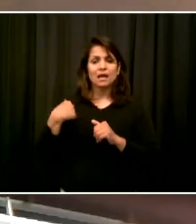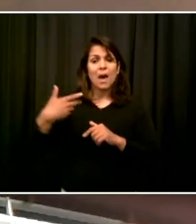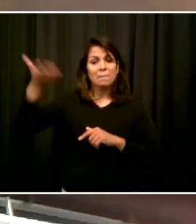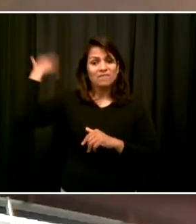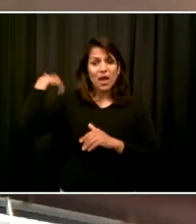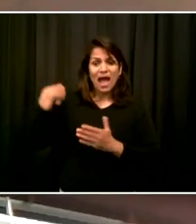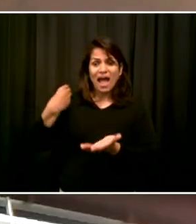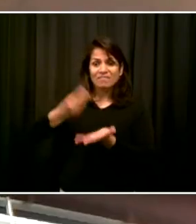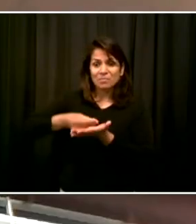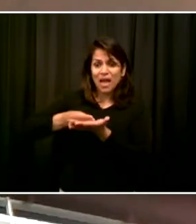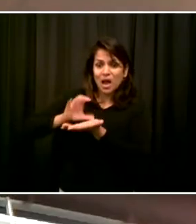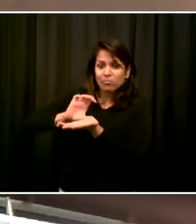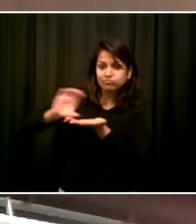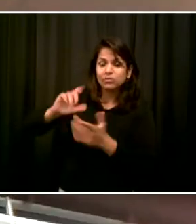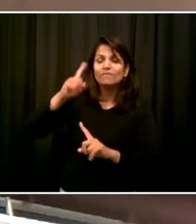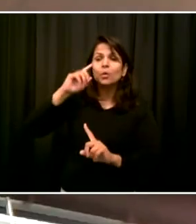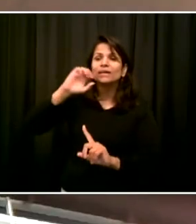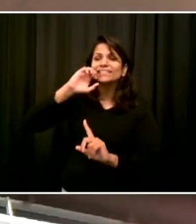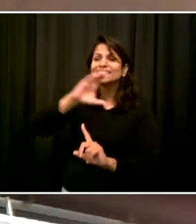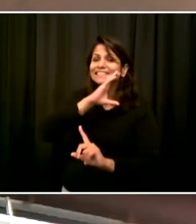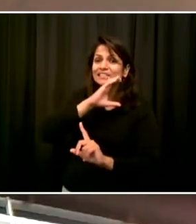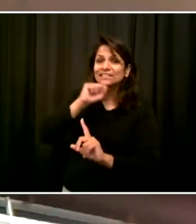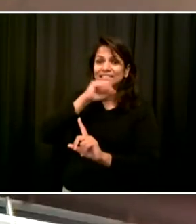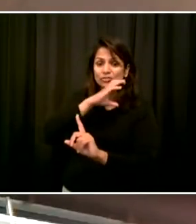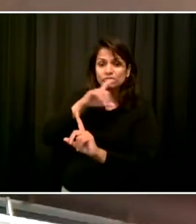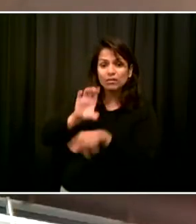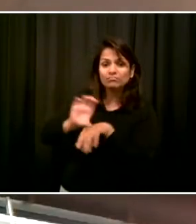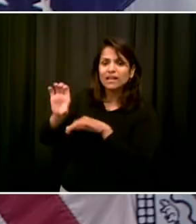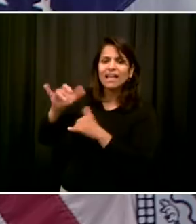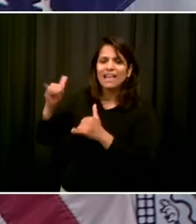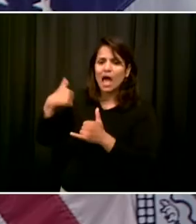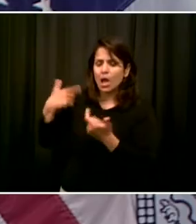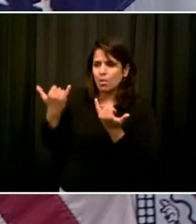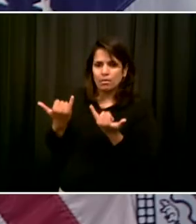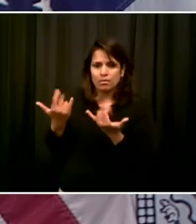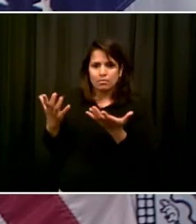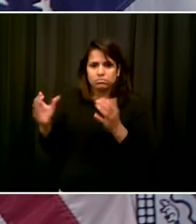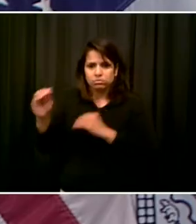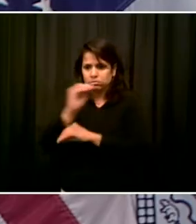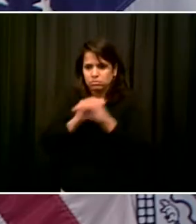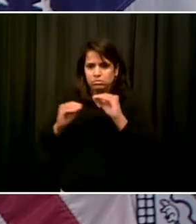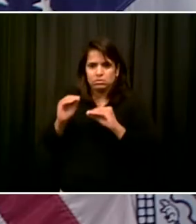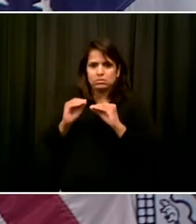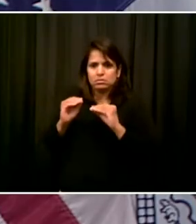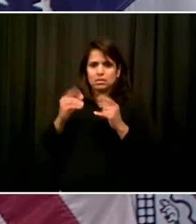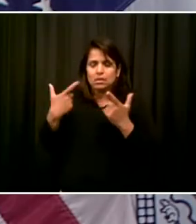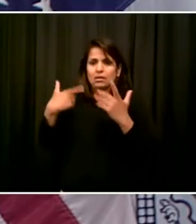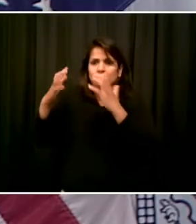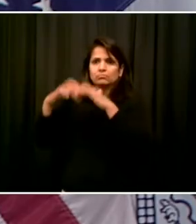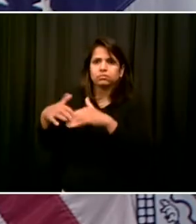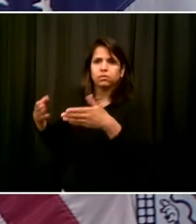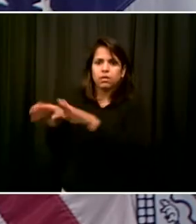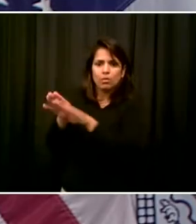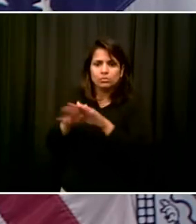INITIALLY HAD SENIOR CENTERS